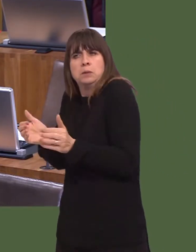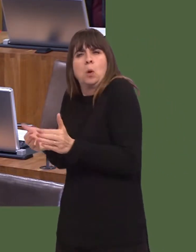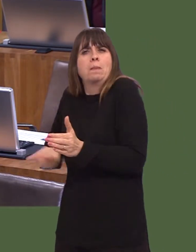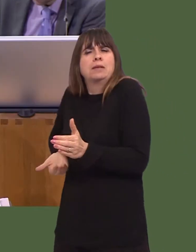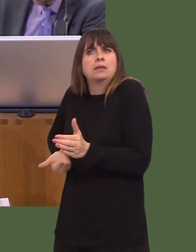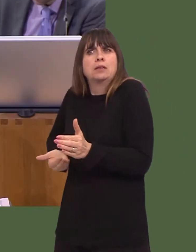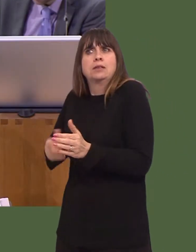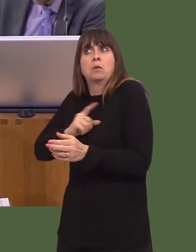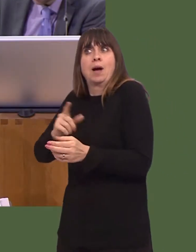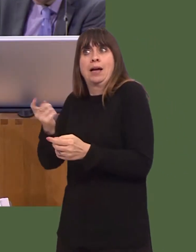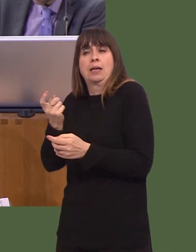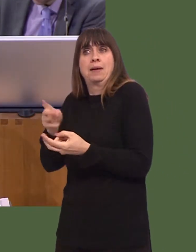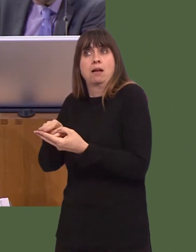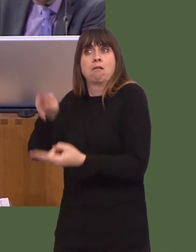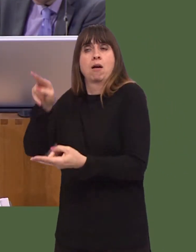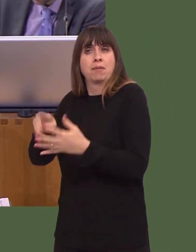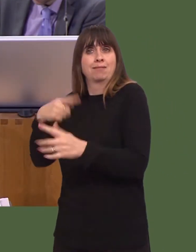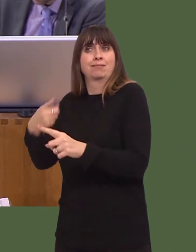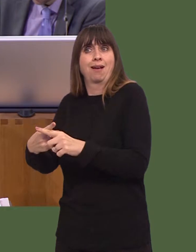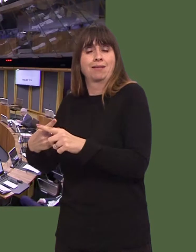an increase in their rates.